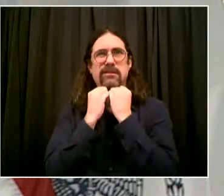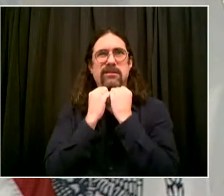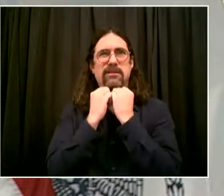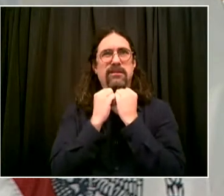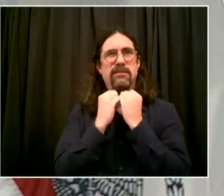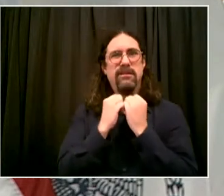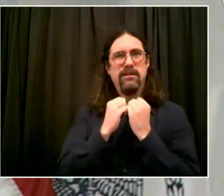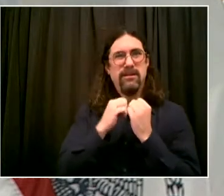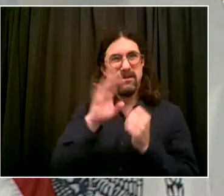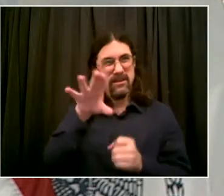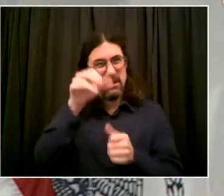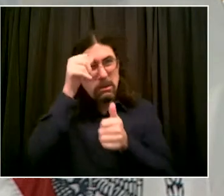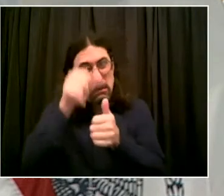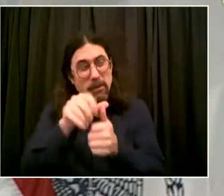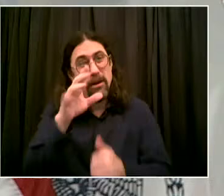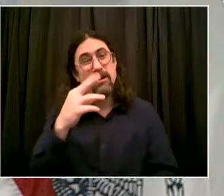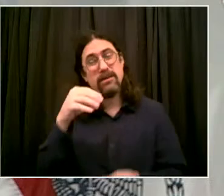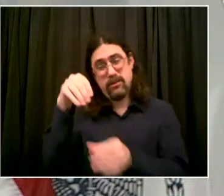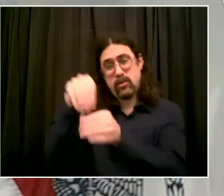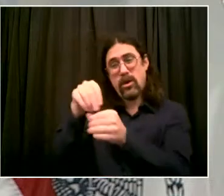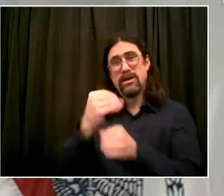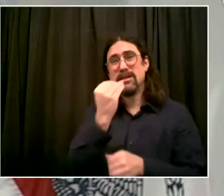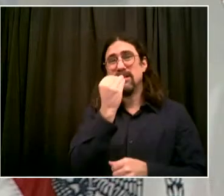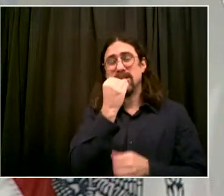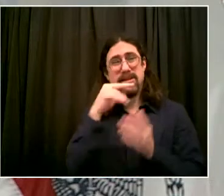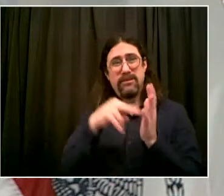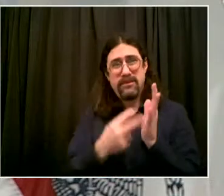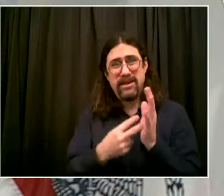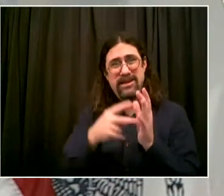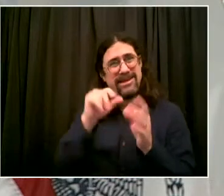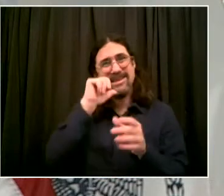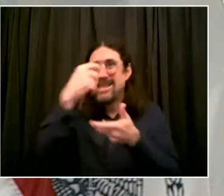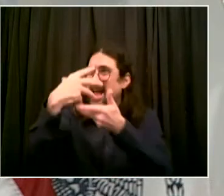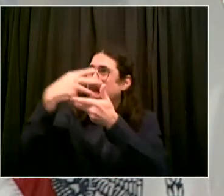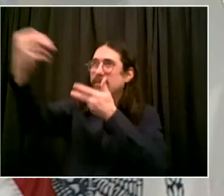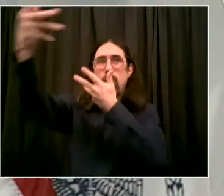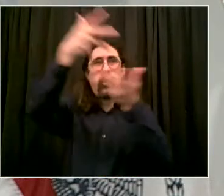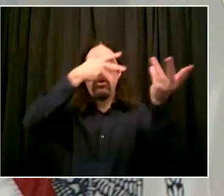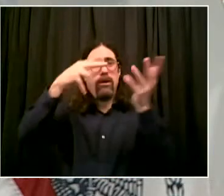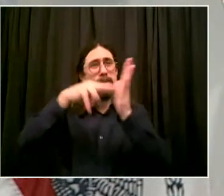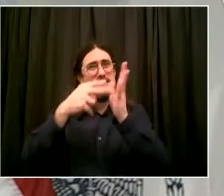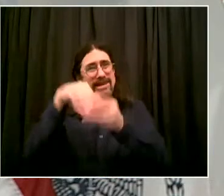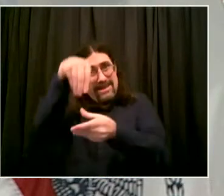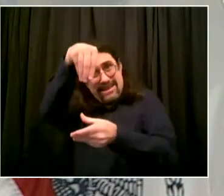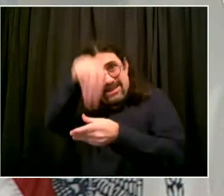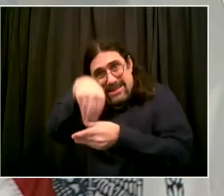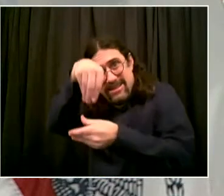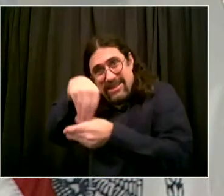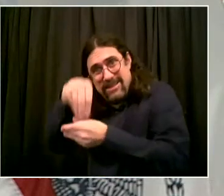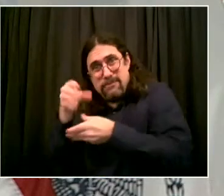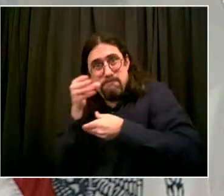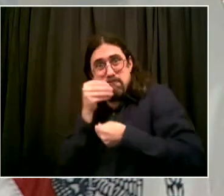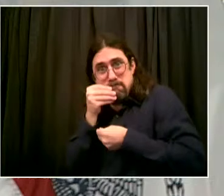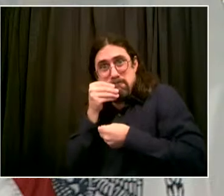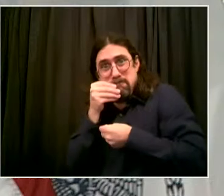COMEE DOWN, WE ARE CONFIDENT THEY ARE STAYING DOWN THAT IS A